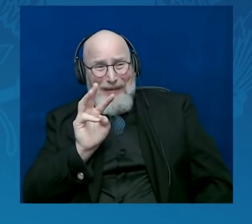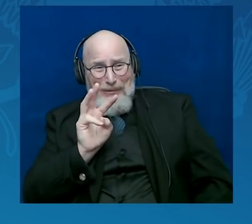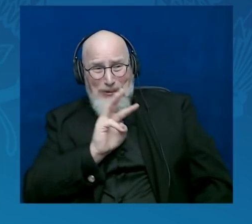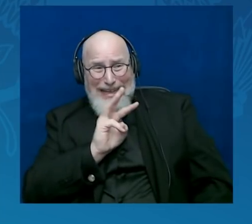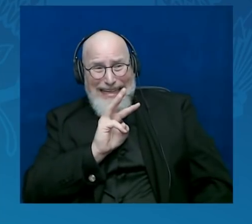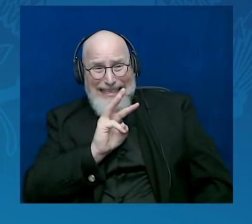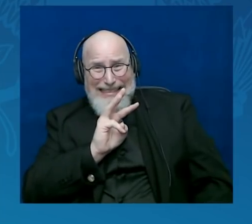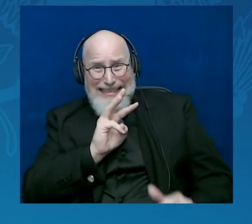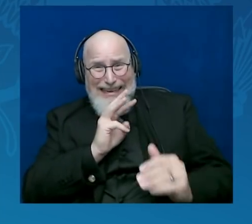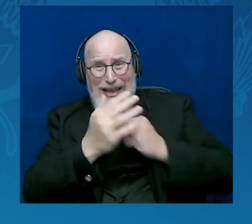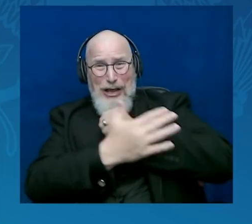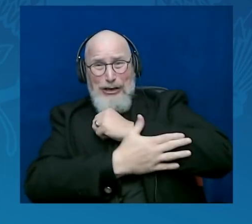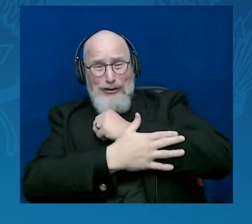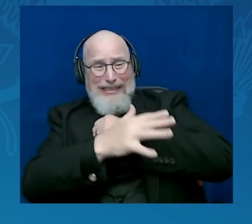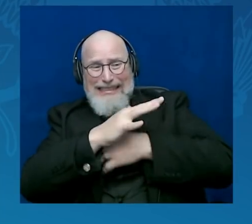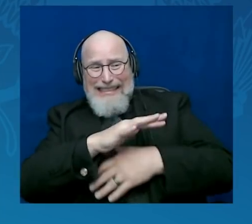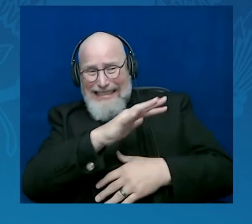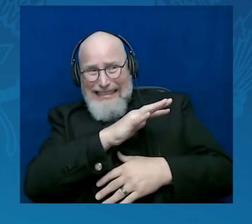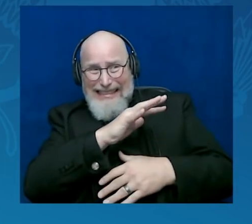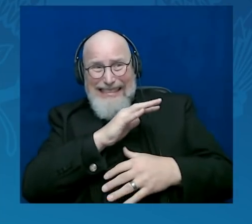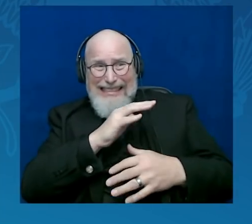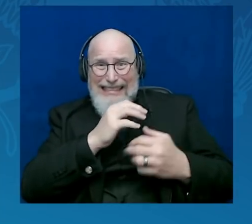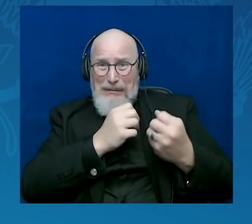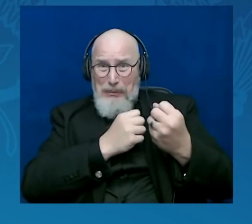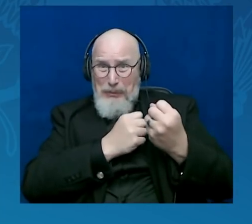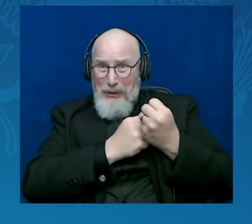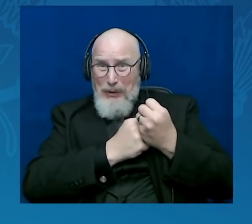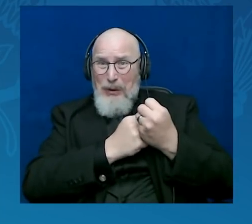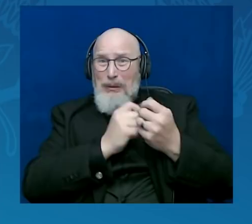Some have wondered whether this system can endure.